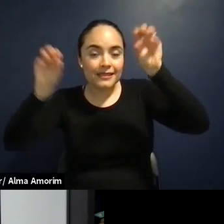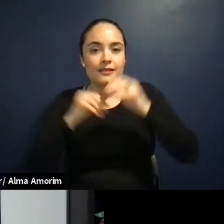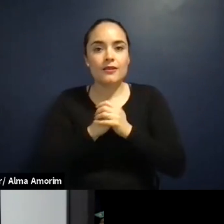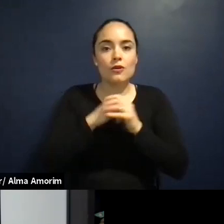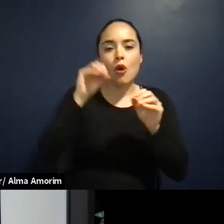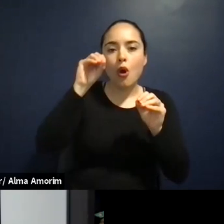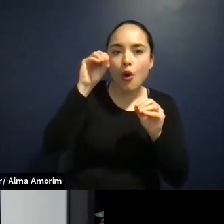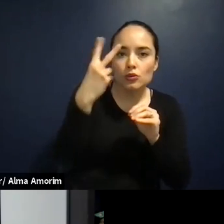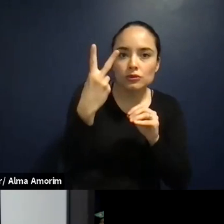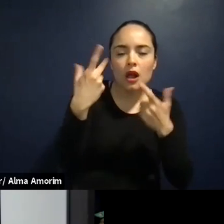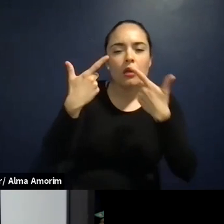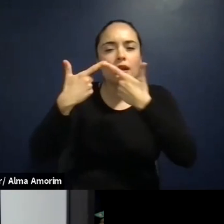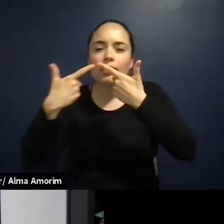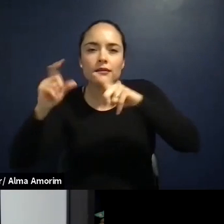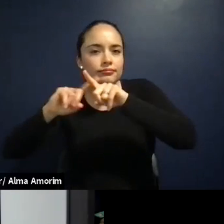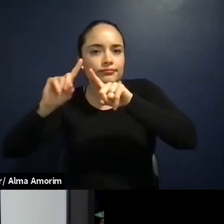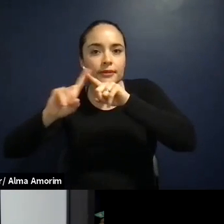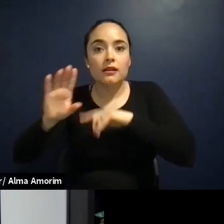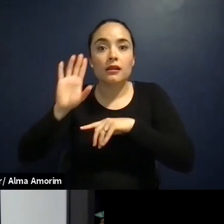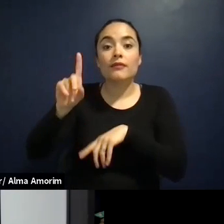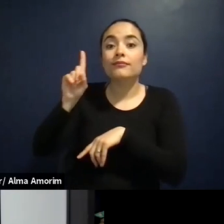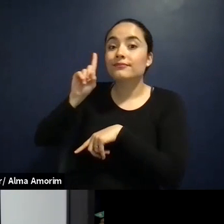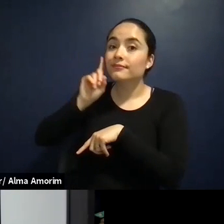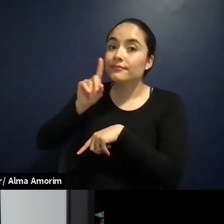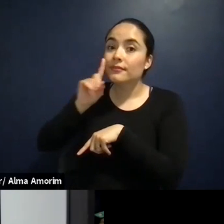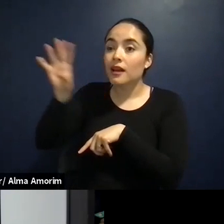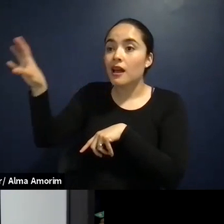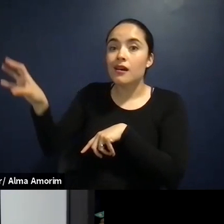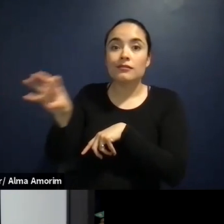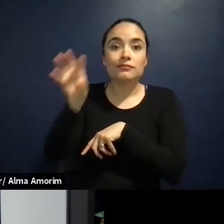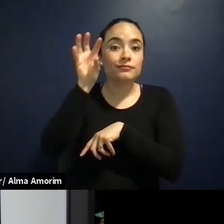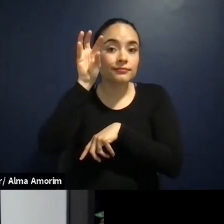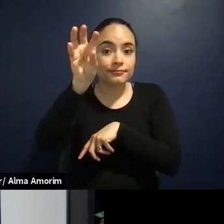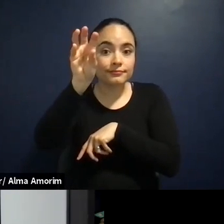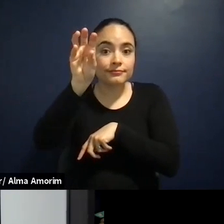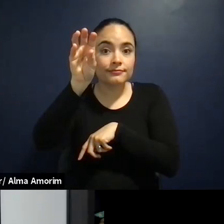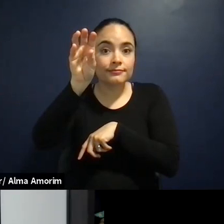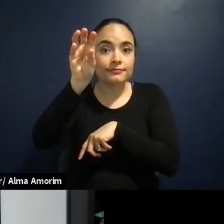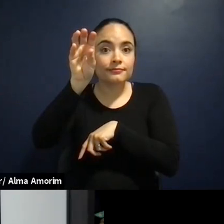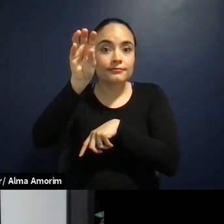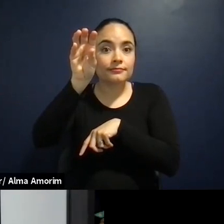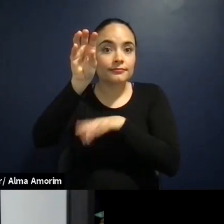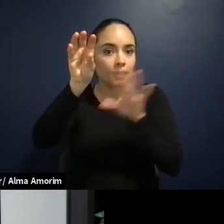like, we don't have netherite in Education Edition yet, netherite is something you get